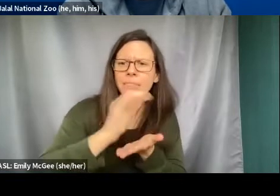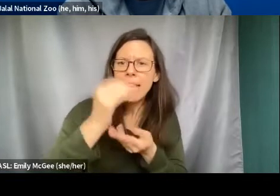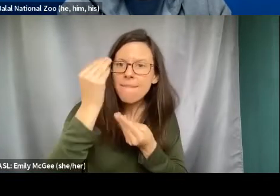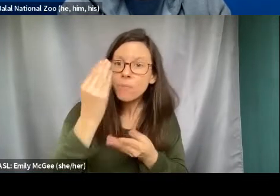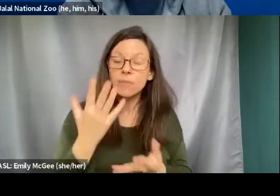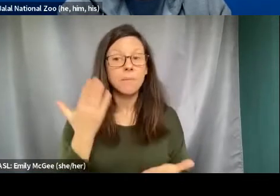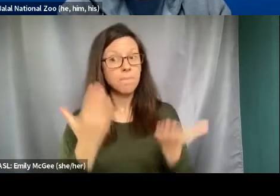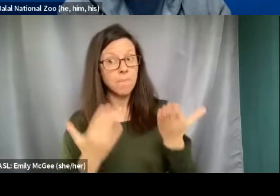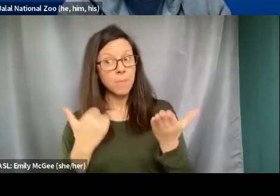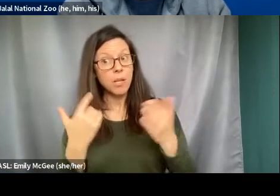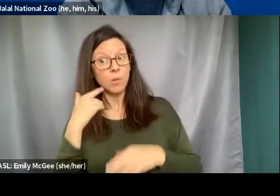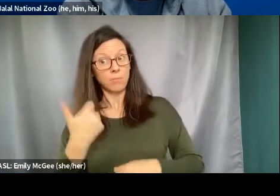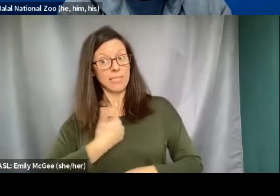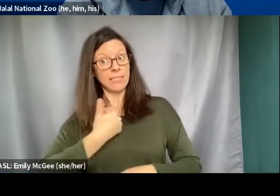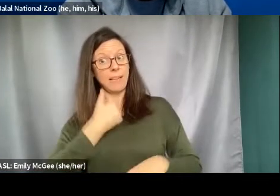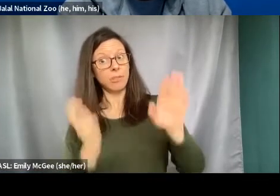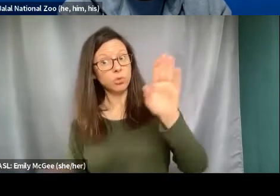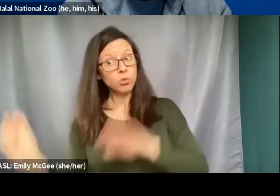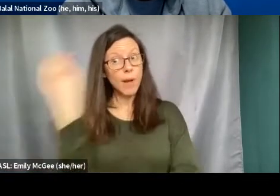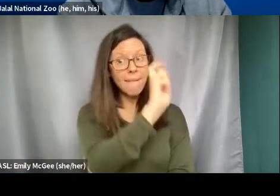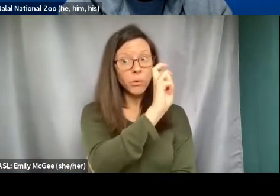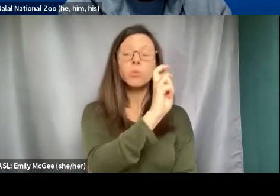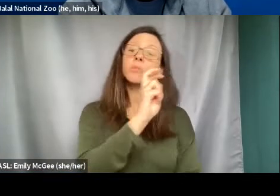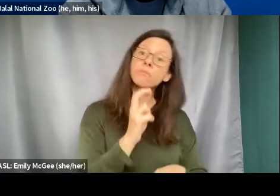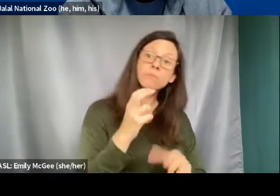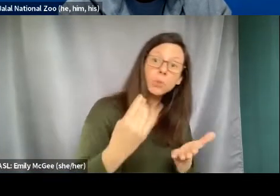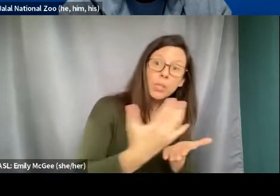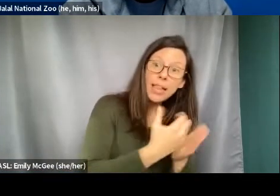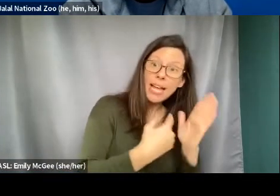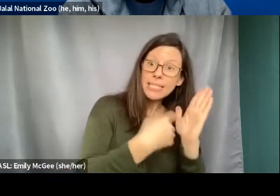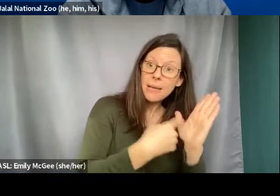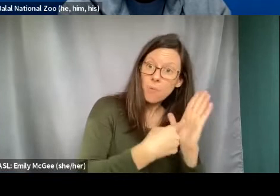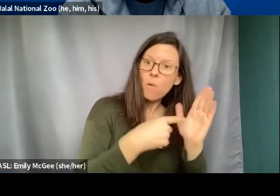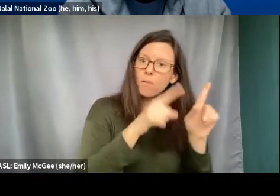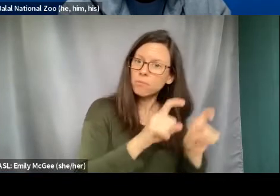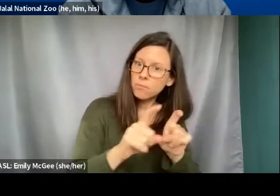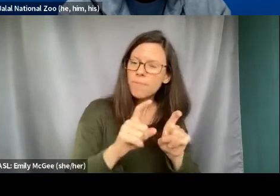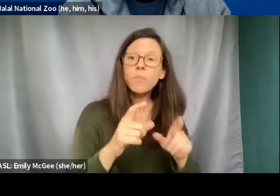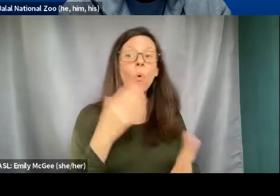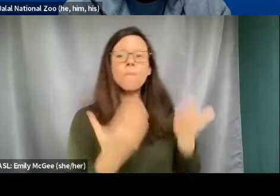contact colleagues that are already out on the field to collect the samples for us. >>Shellie: Okay, got it.